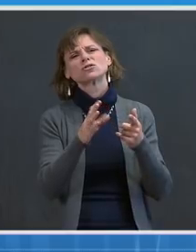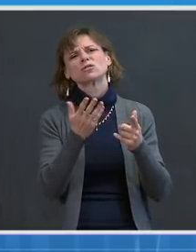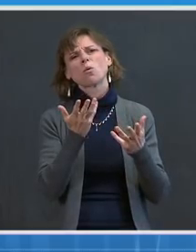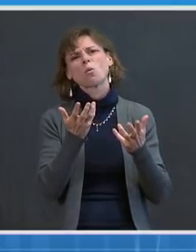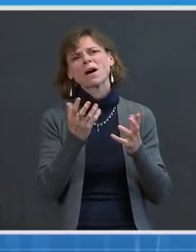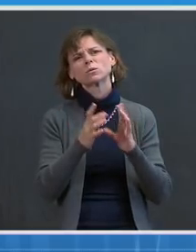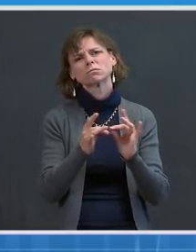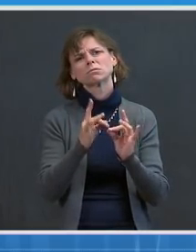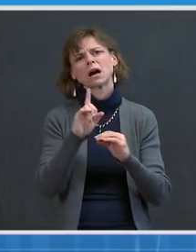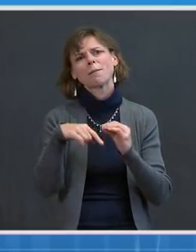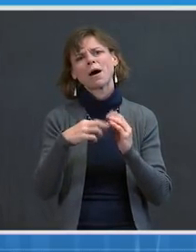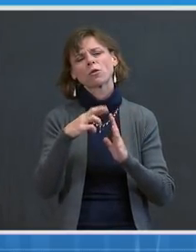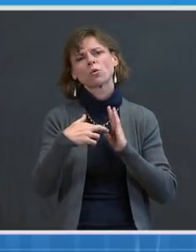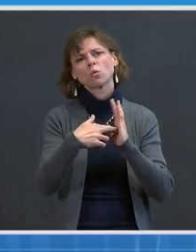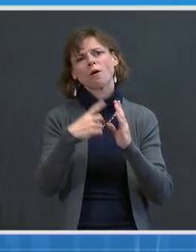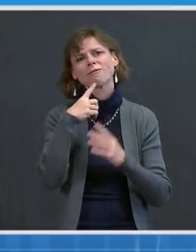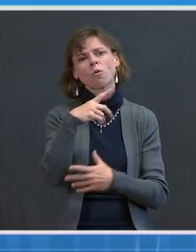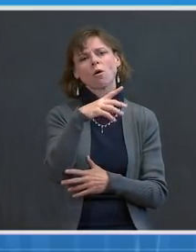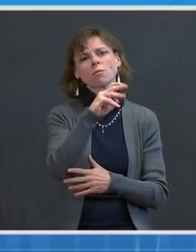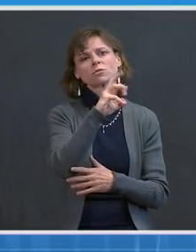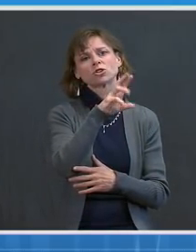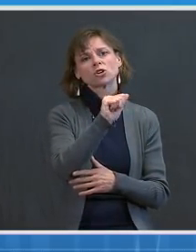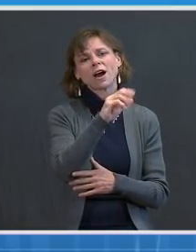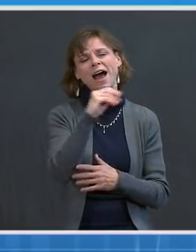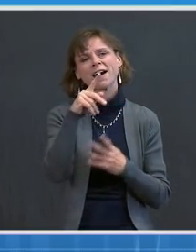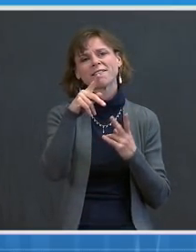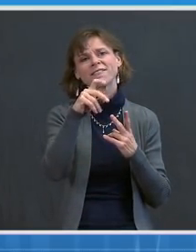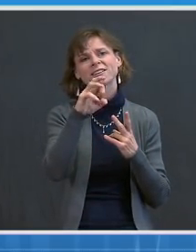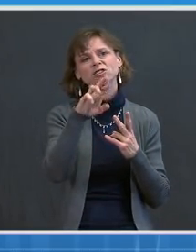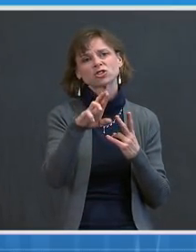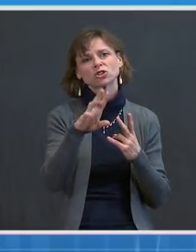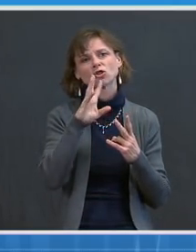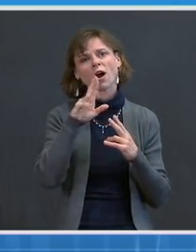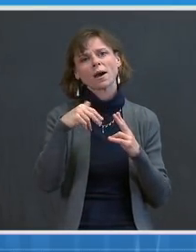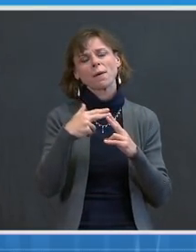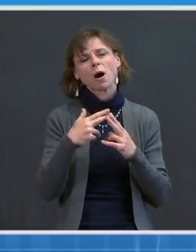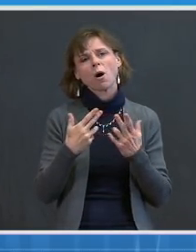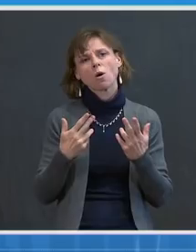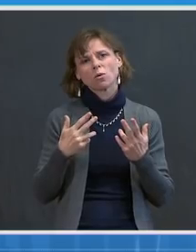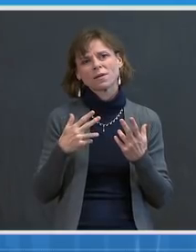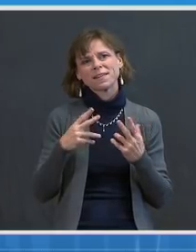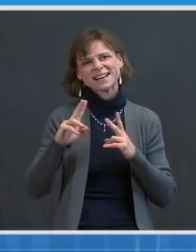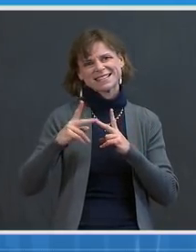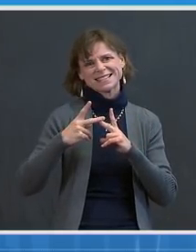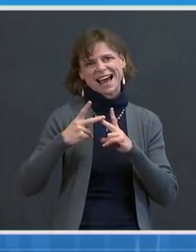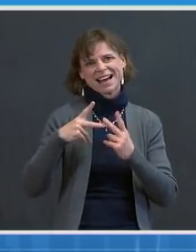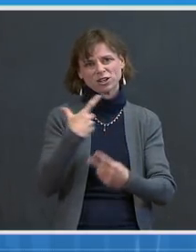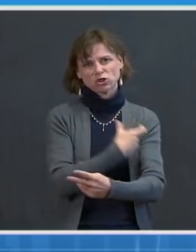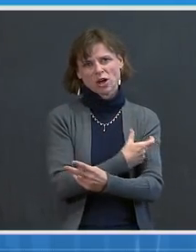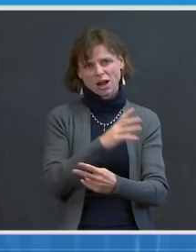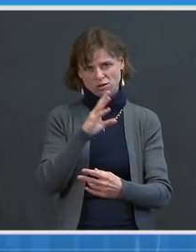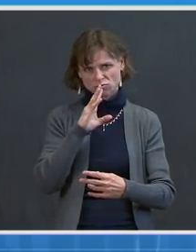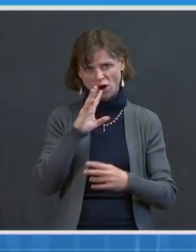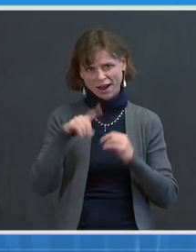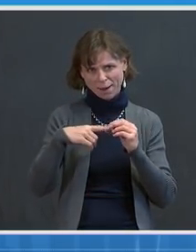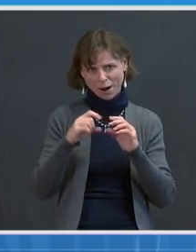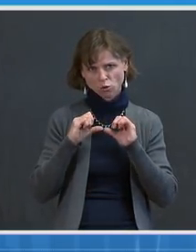in the case of Moderna and Pfizer, of a second shot, in your view of durability? Dr. Fauci: Yeah.